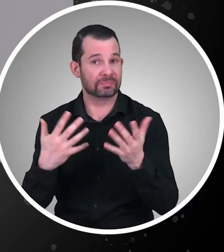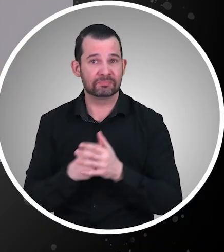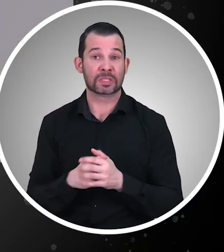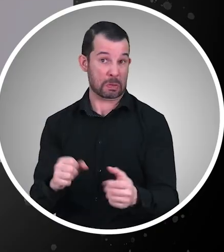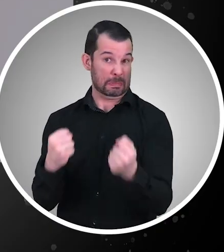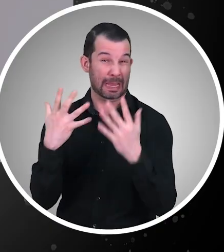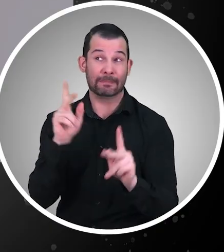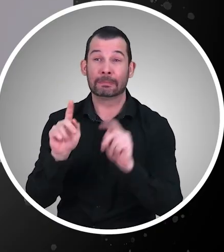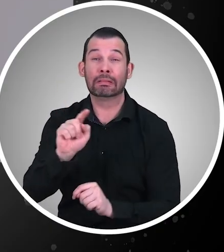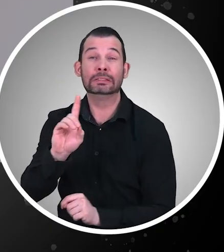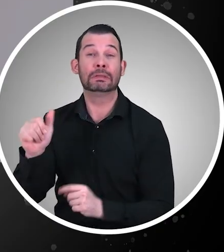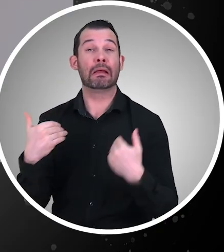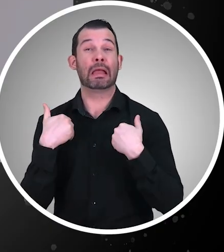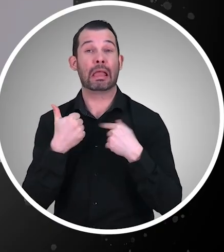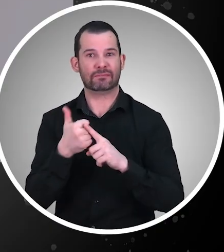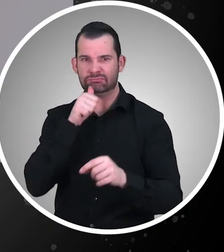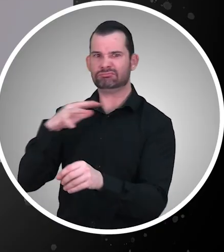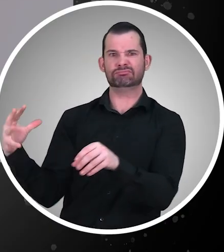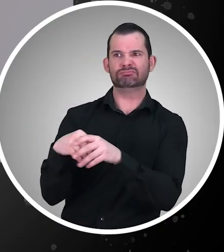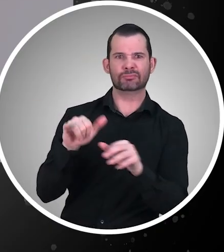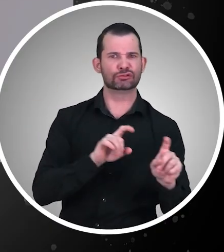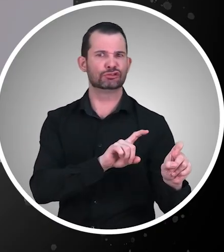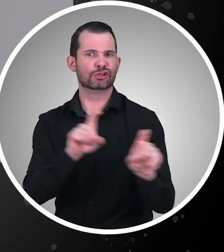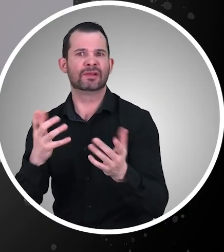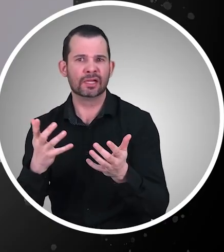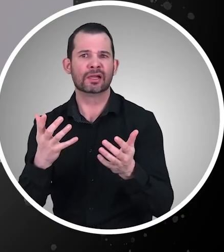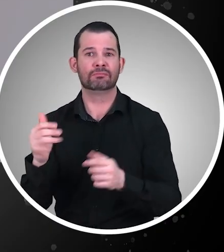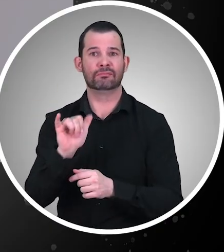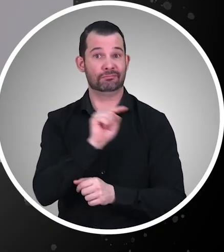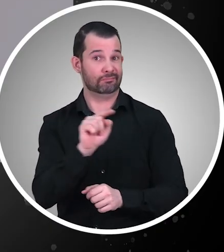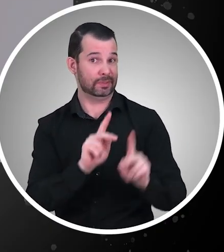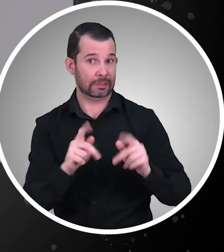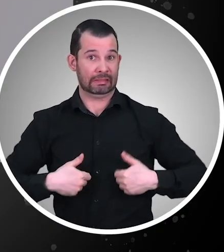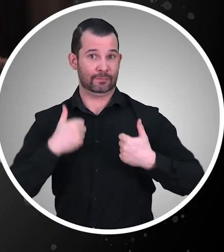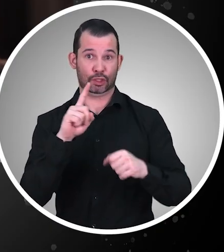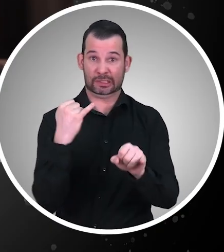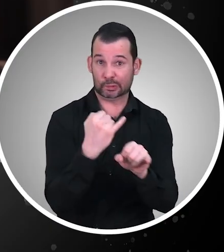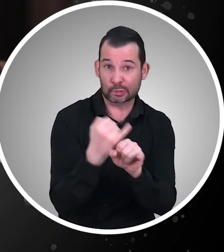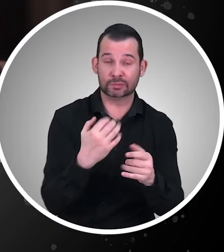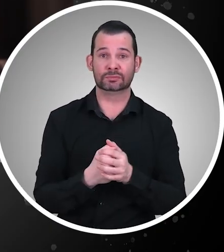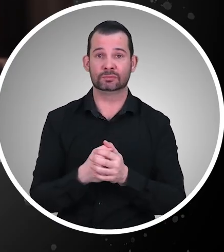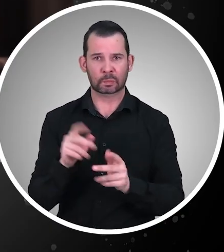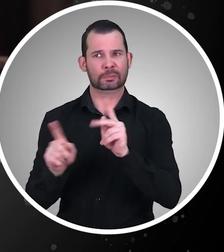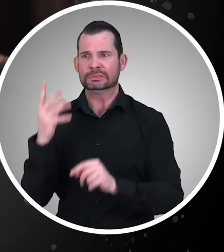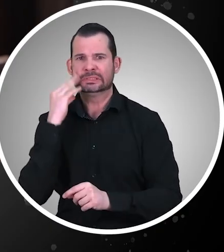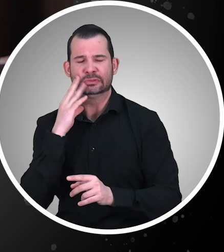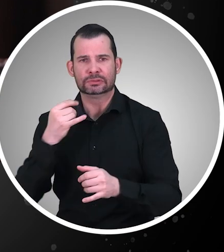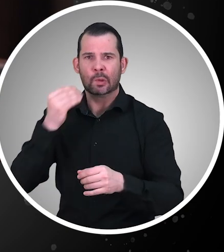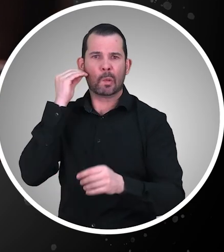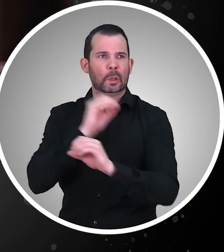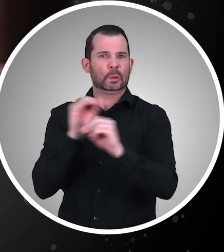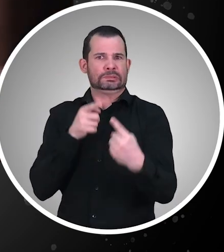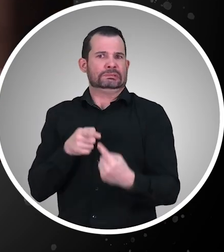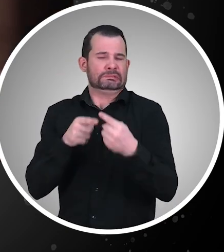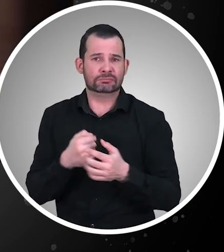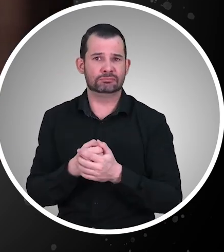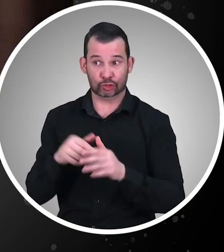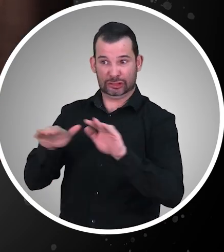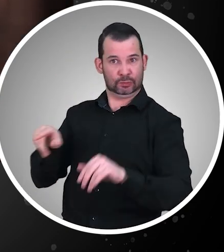For example, many people with disabilities are left out of surveys, like people living in institutions, experiencing homelessness